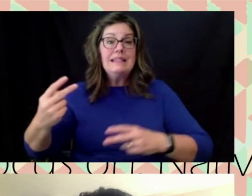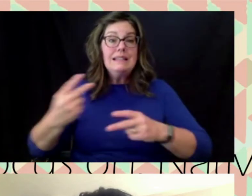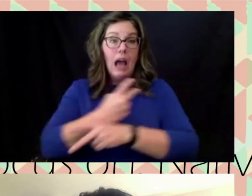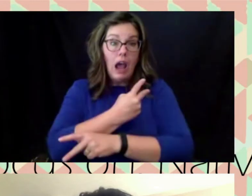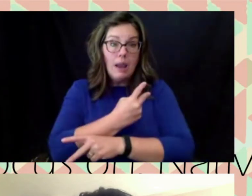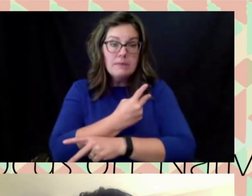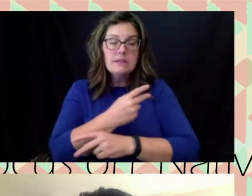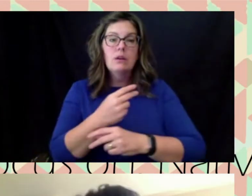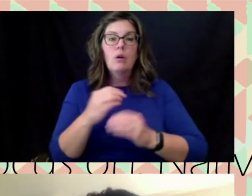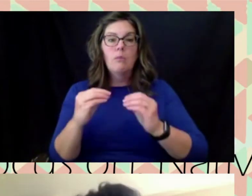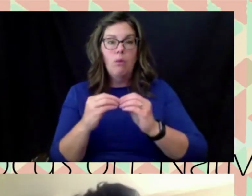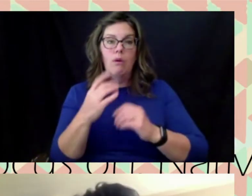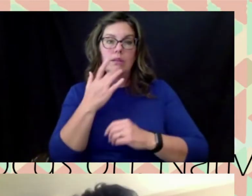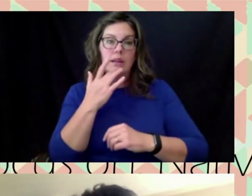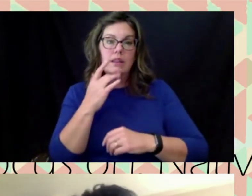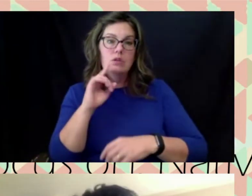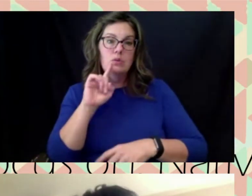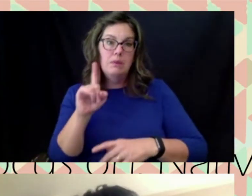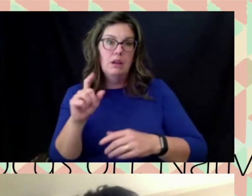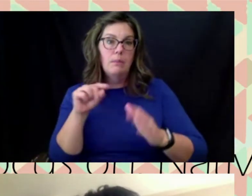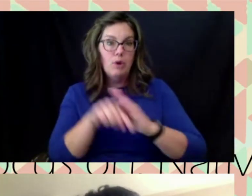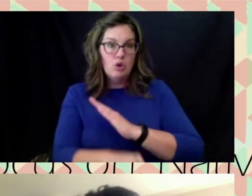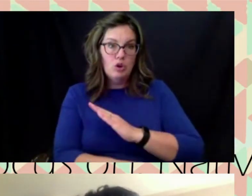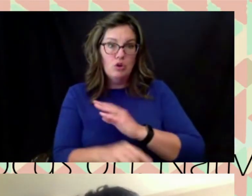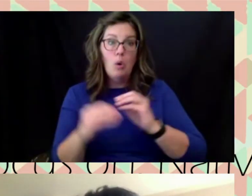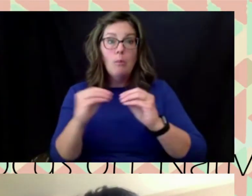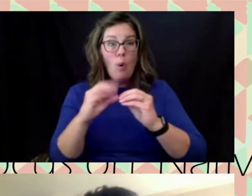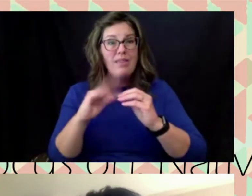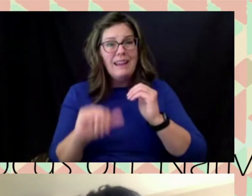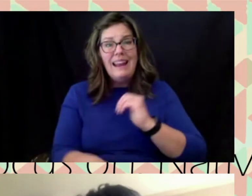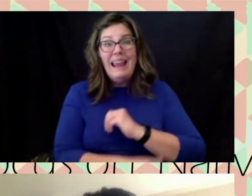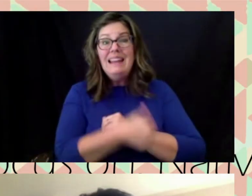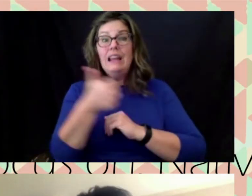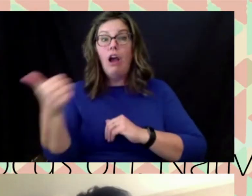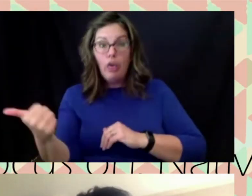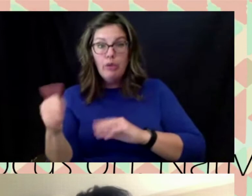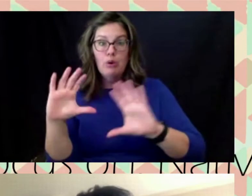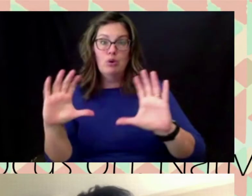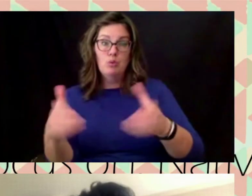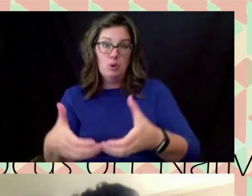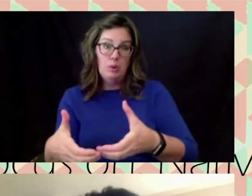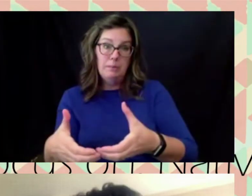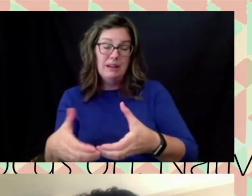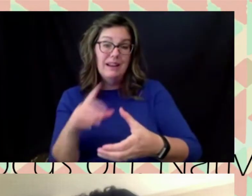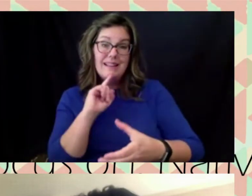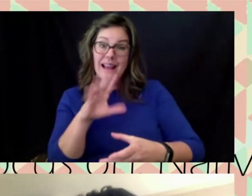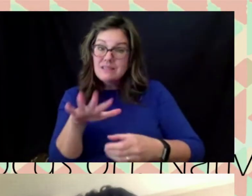you know than any other group um and so that and that's just based off of what statistics are